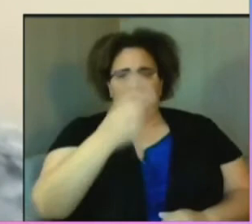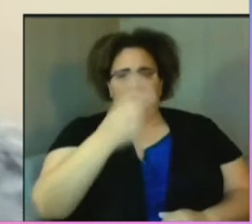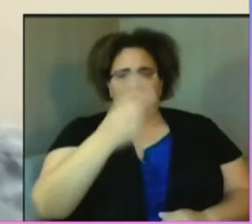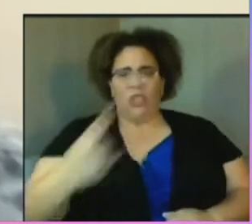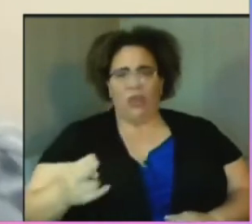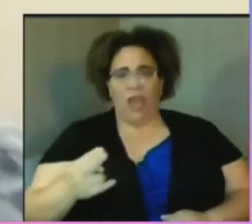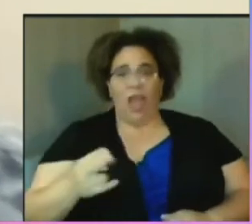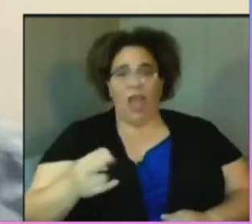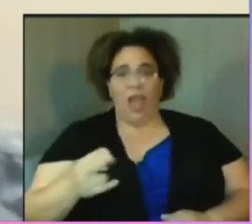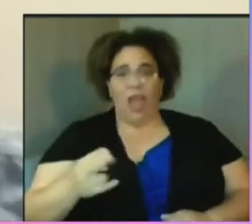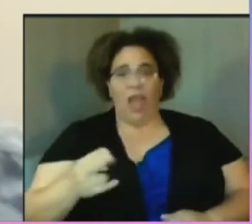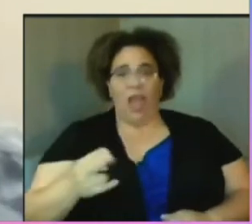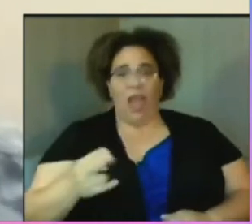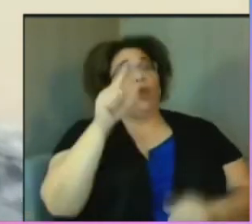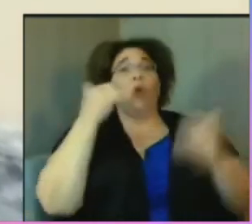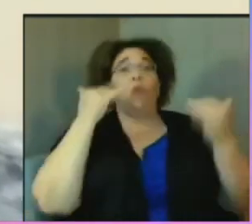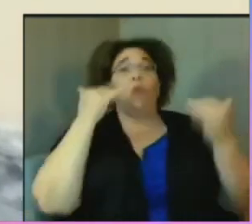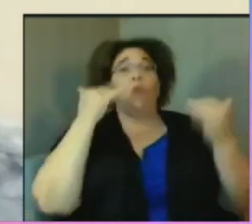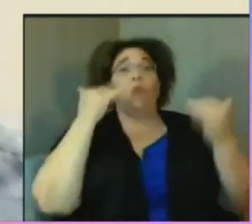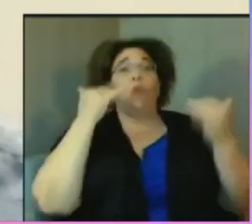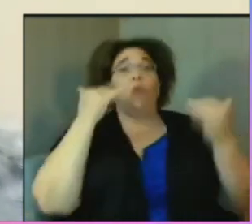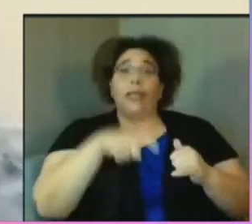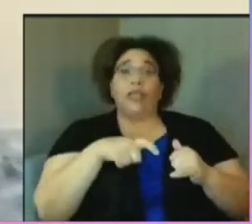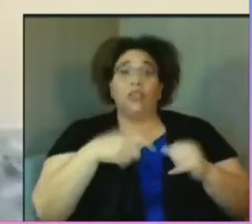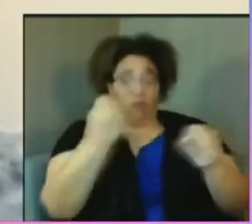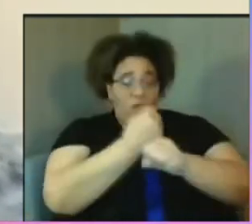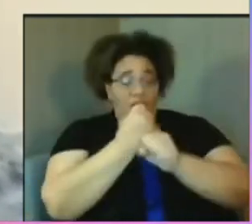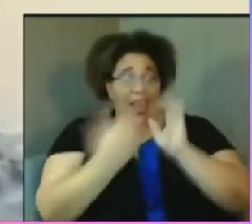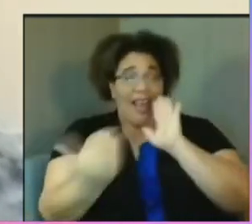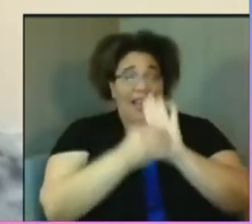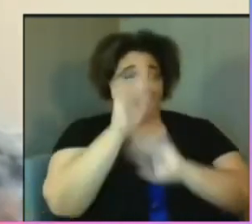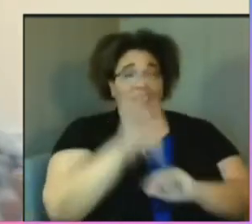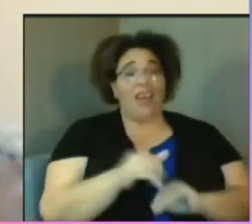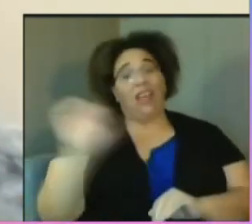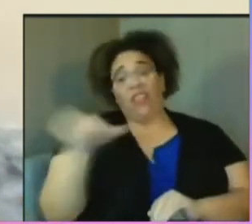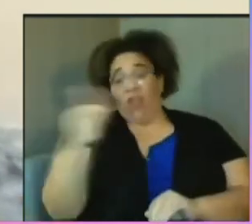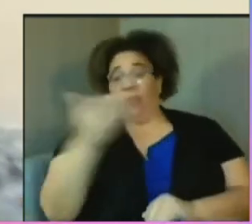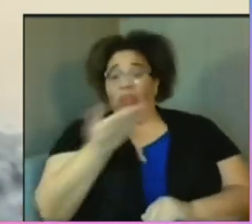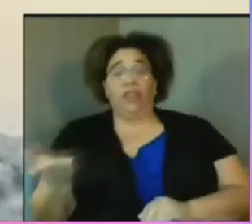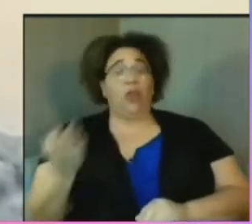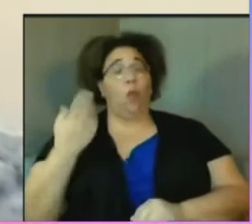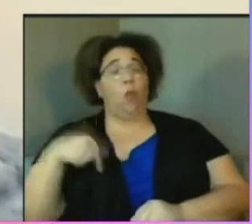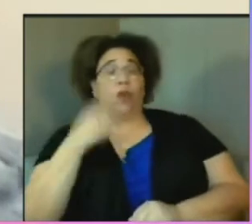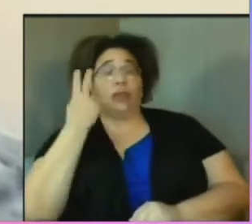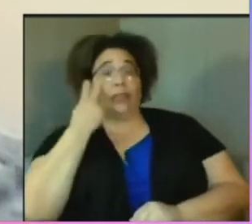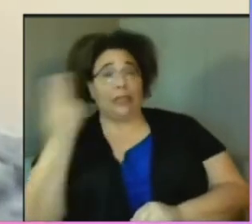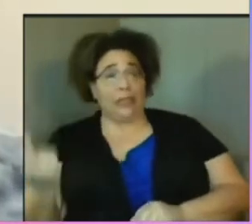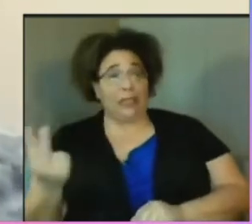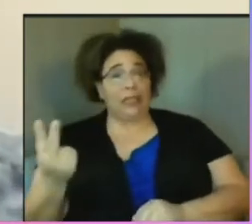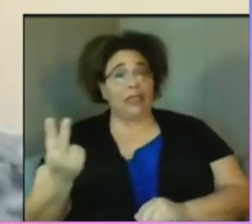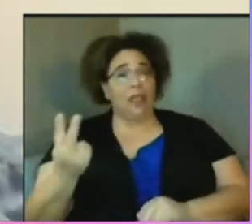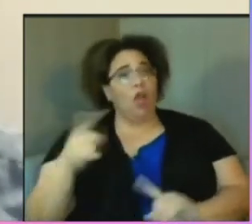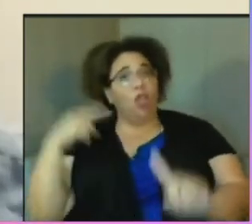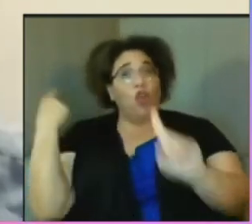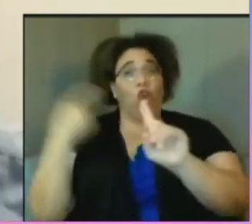and we're in court in two states fighting them right now. The other thing that we're seeing are efforts to criminalize healthcare for trans youth